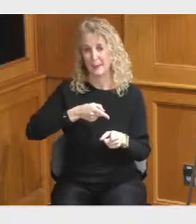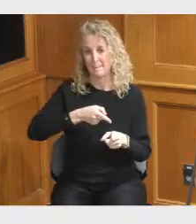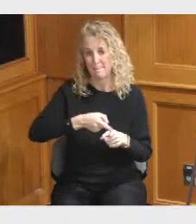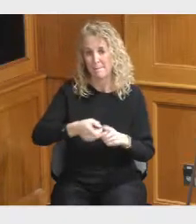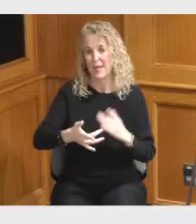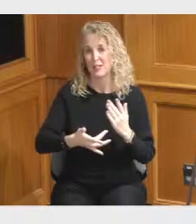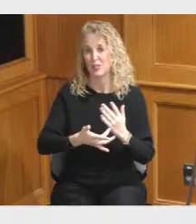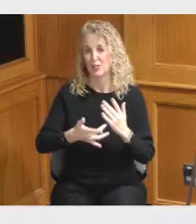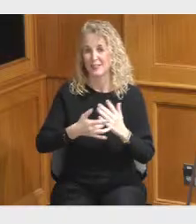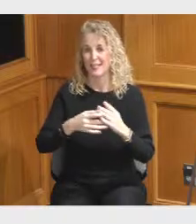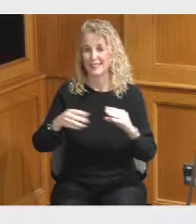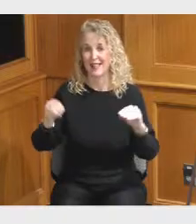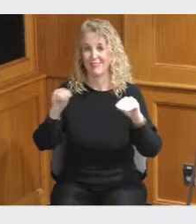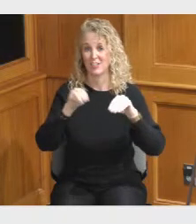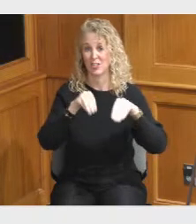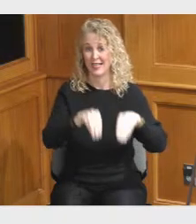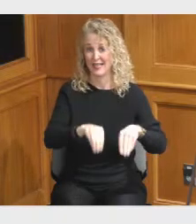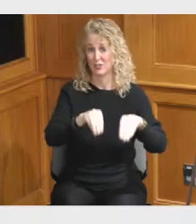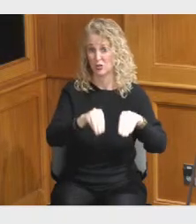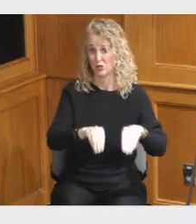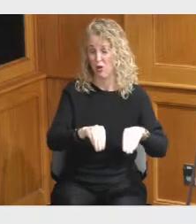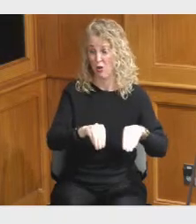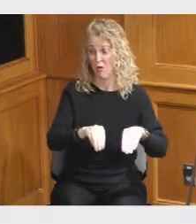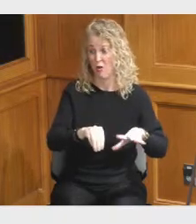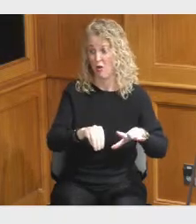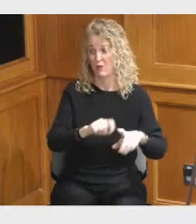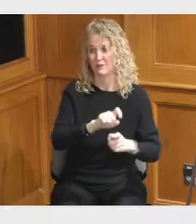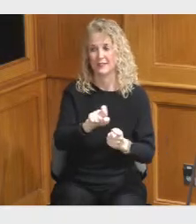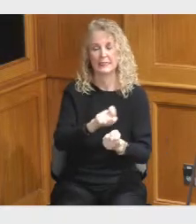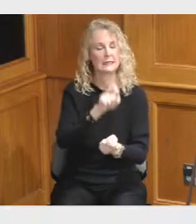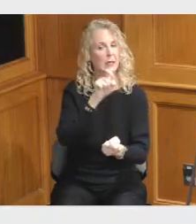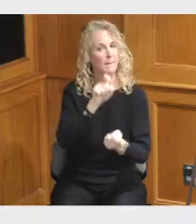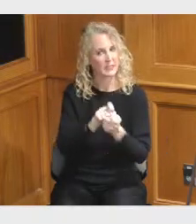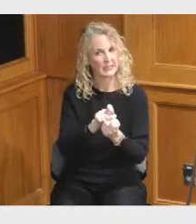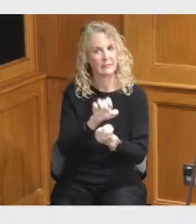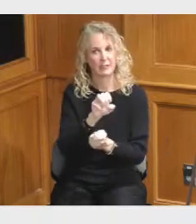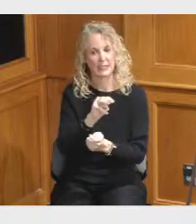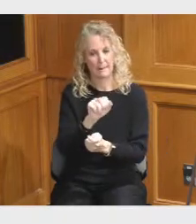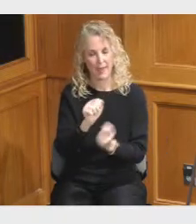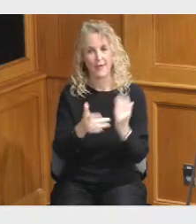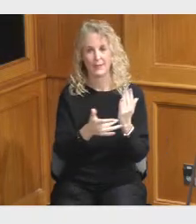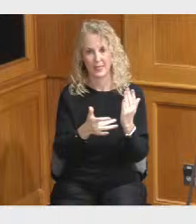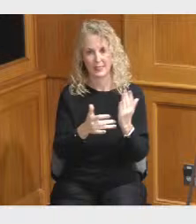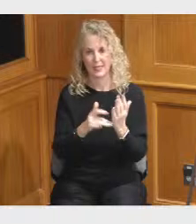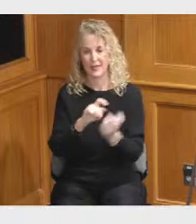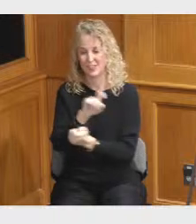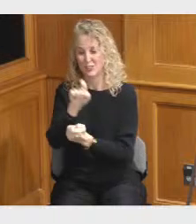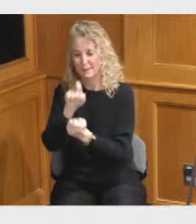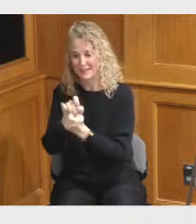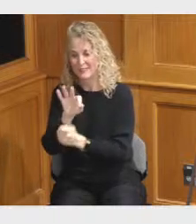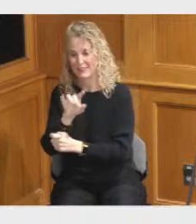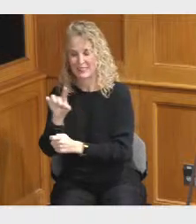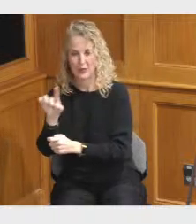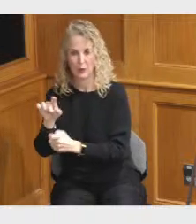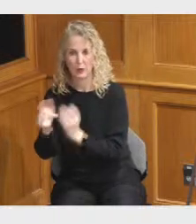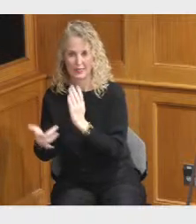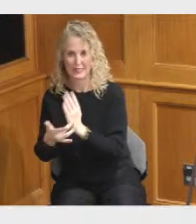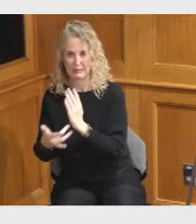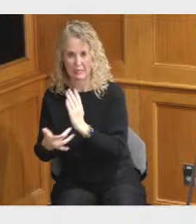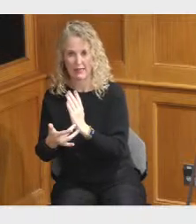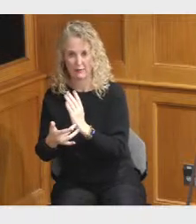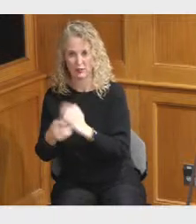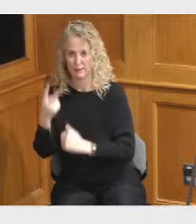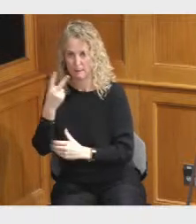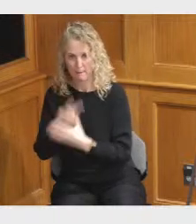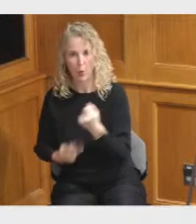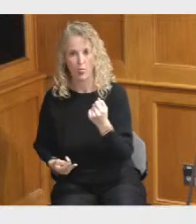September that that is very specific to both EMA EMA and 911 facility that they will be providing